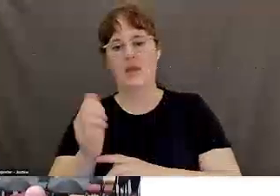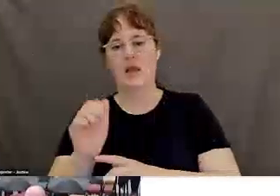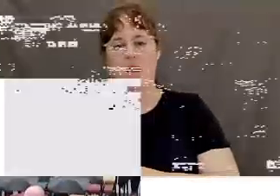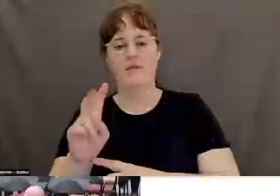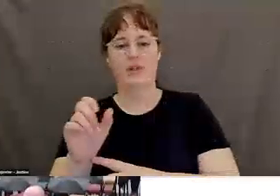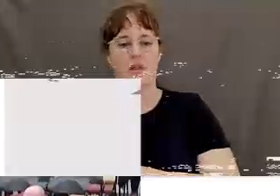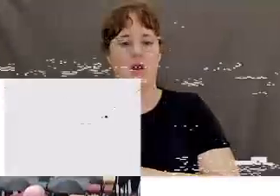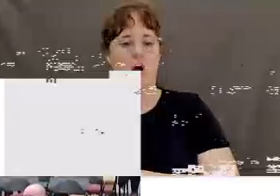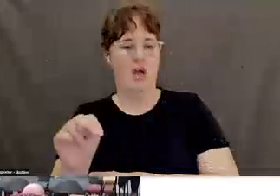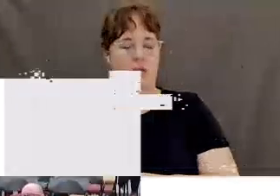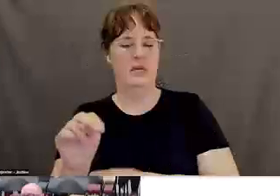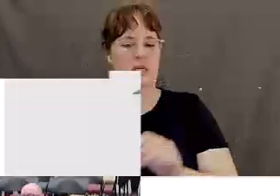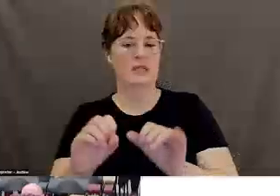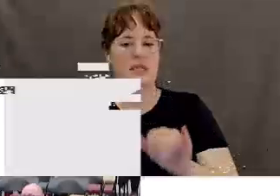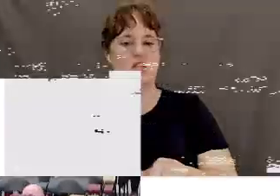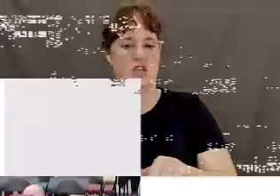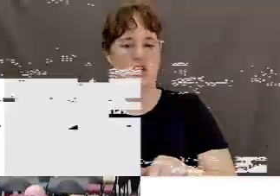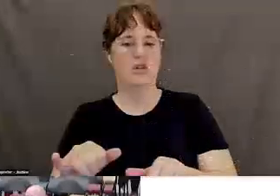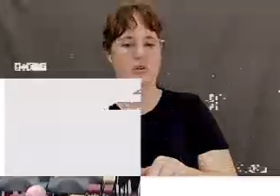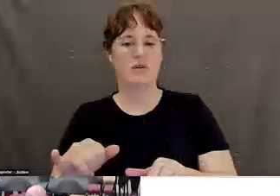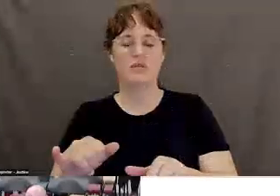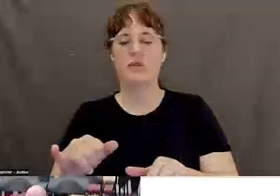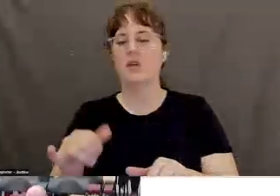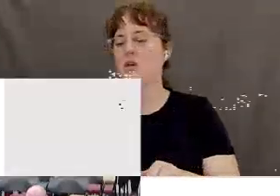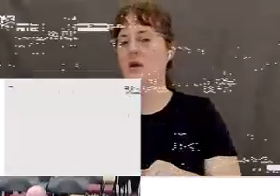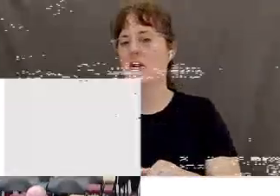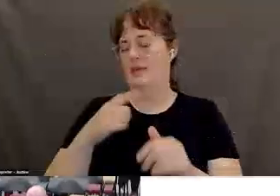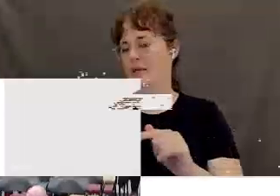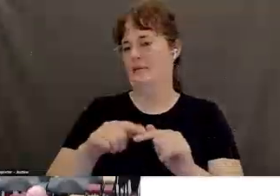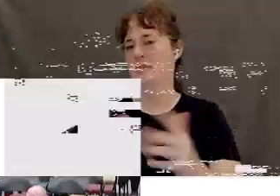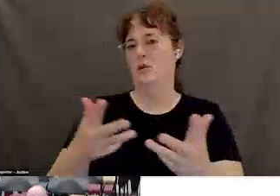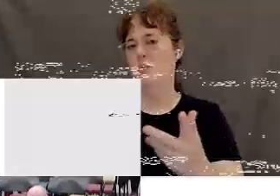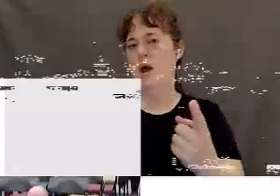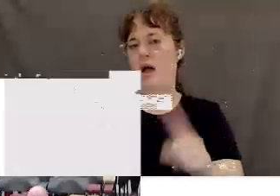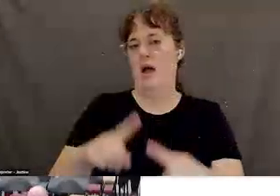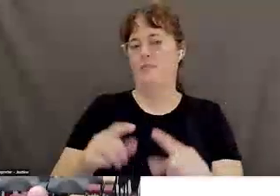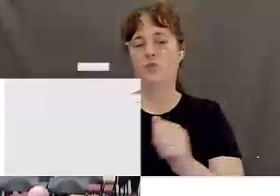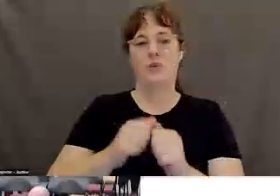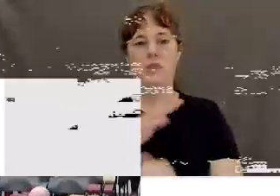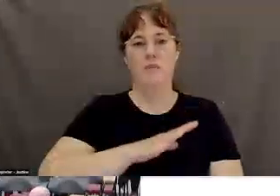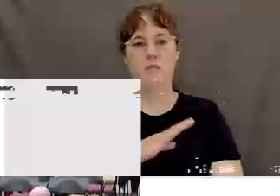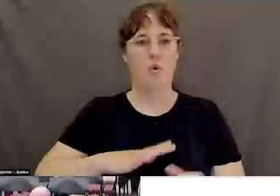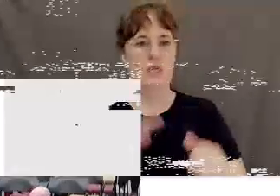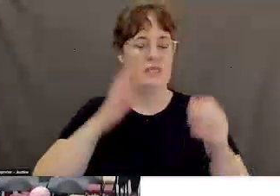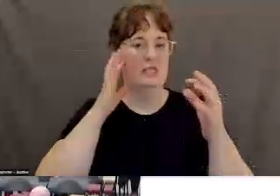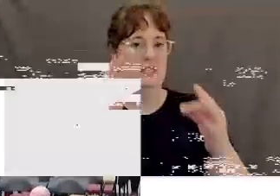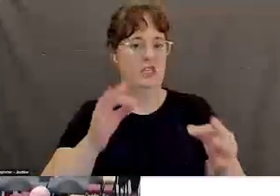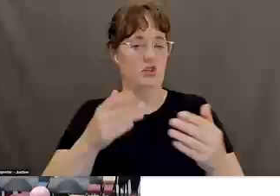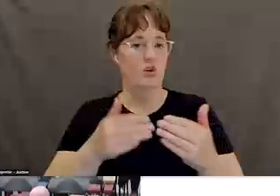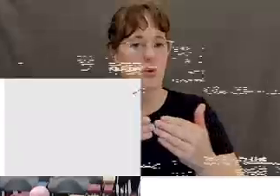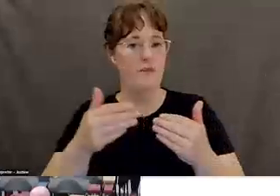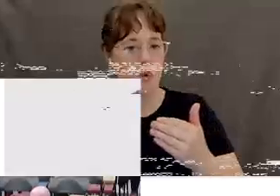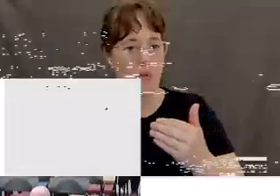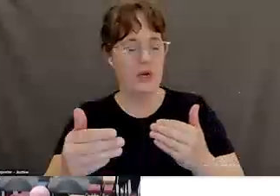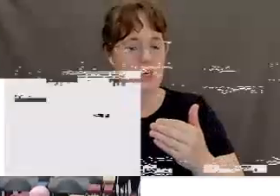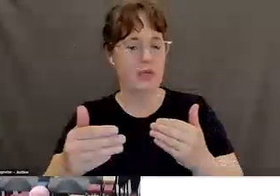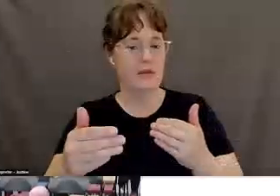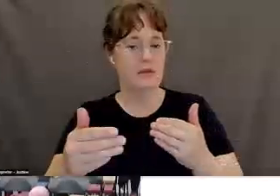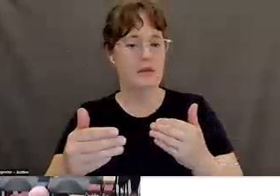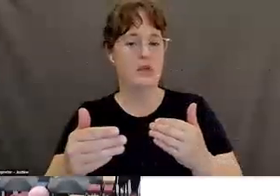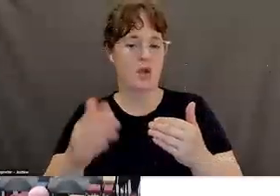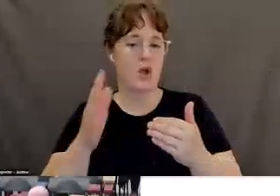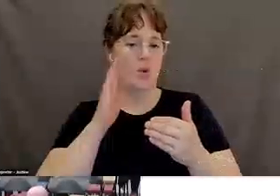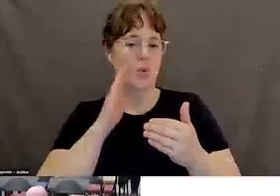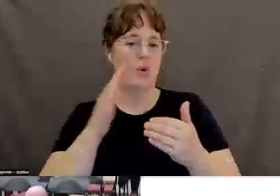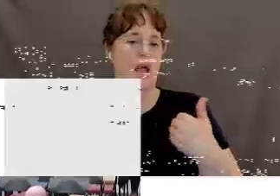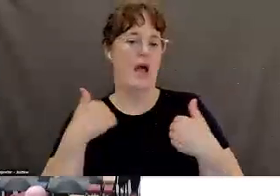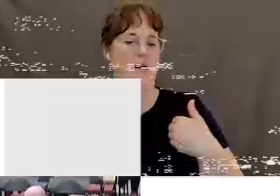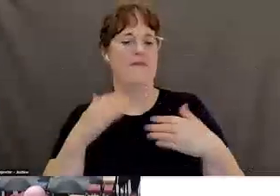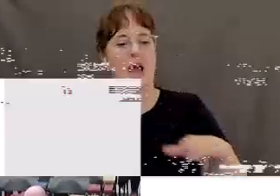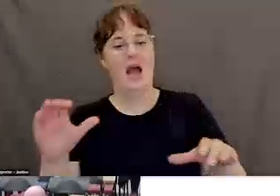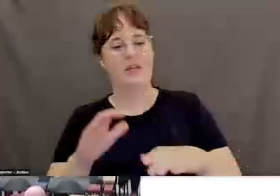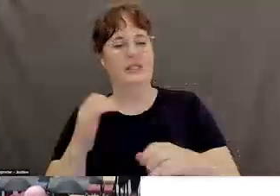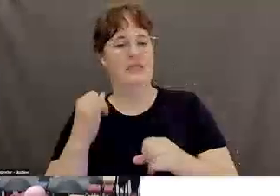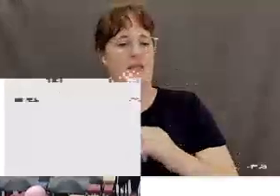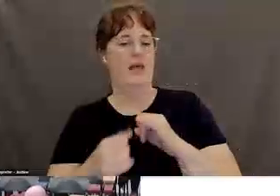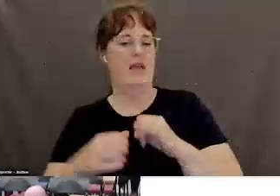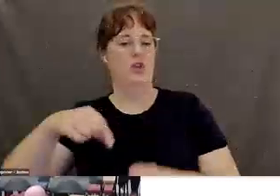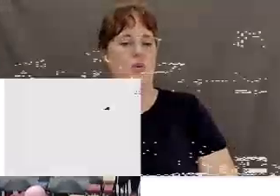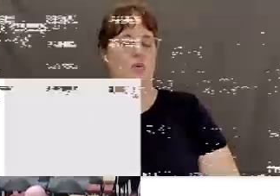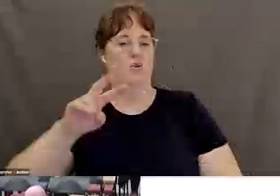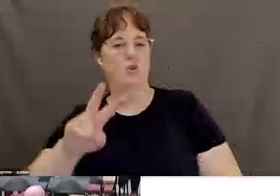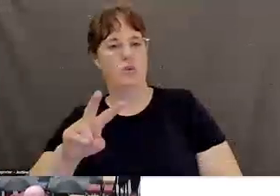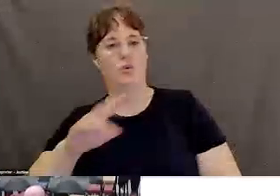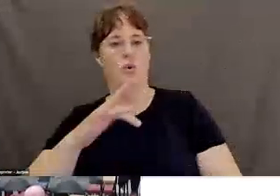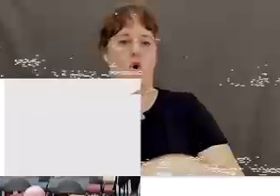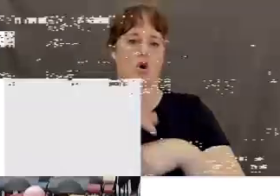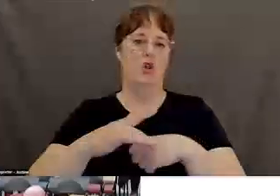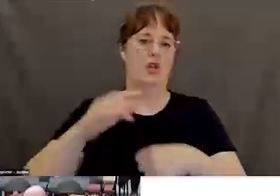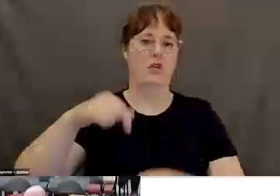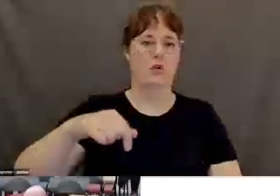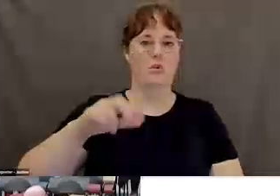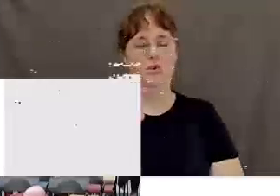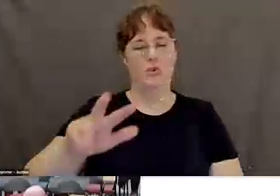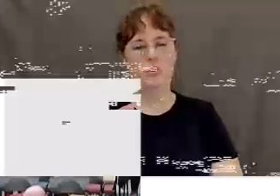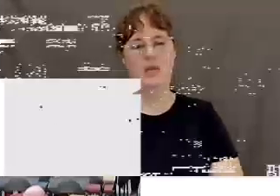Boardroom: And then, depending on what happens with the Enterprise Initiative and the Board's decisions to move forward, there would be, actions in late Q2, early Q3, to advance the final design and right-of-way acquisition for West Seattle.